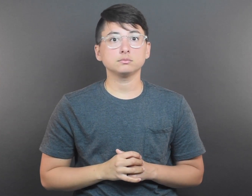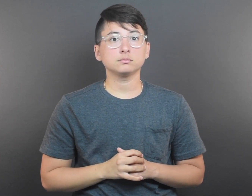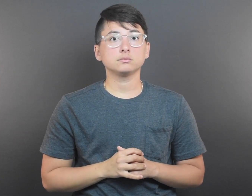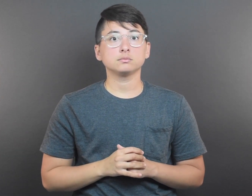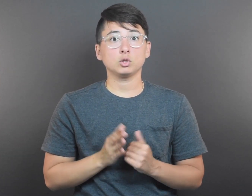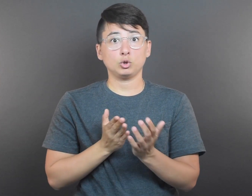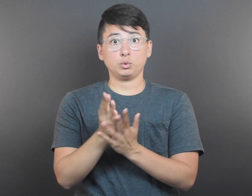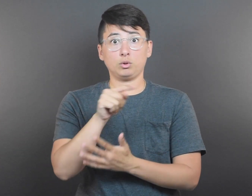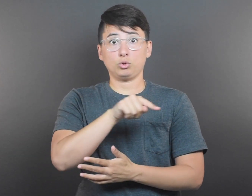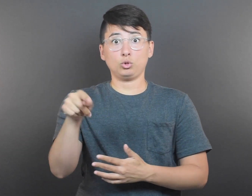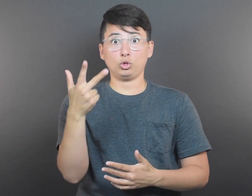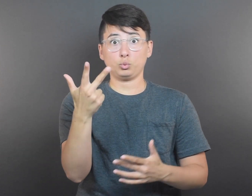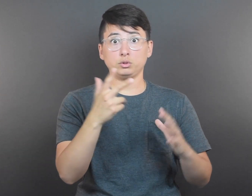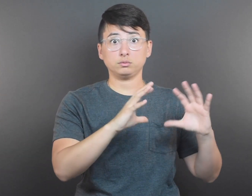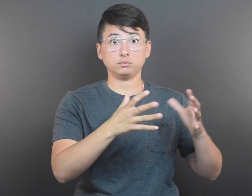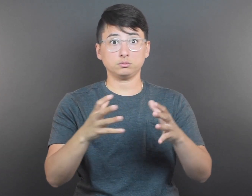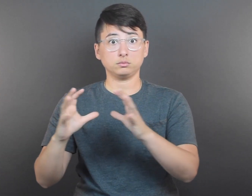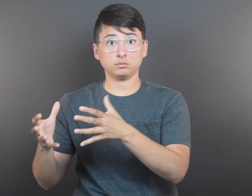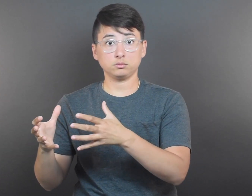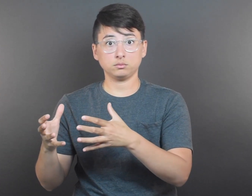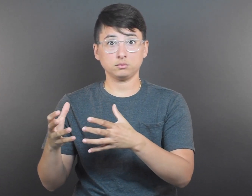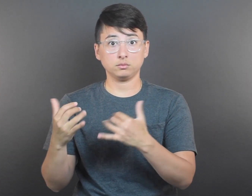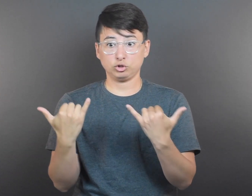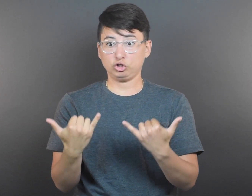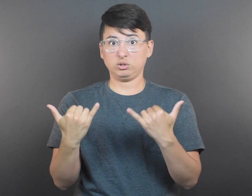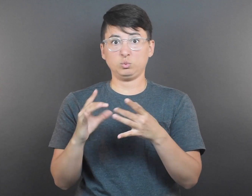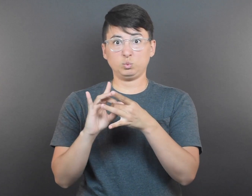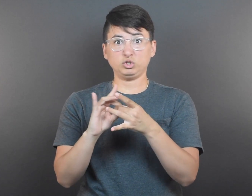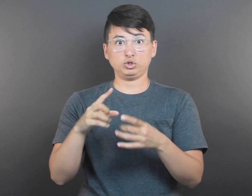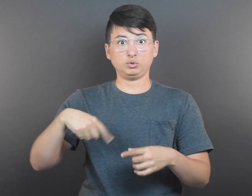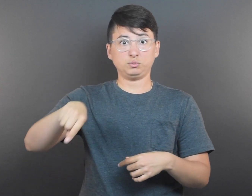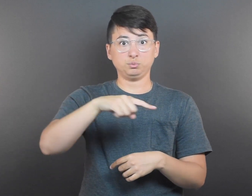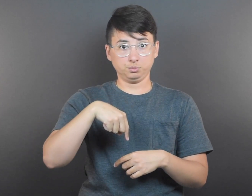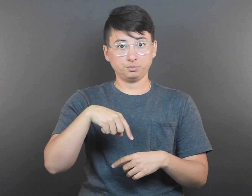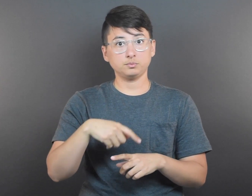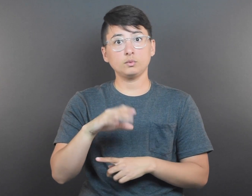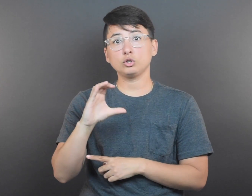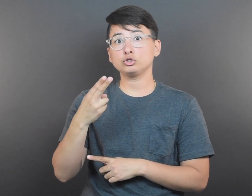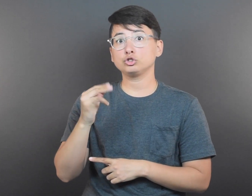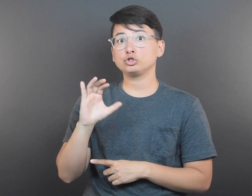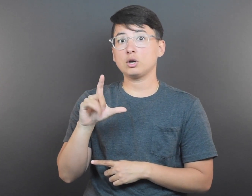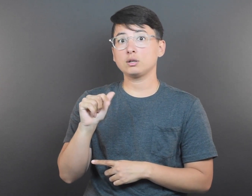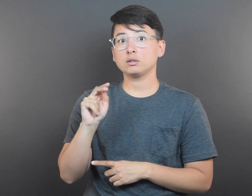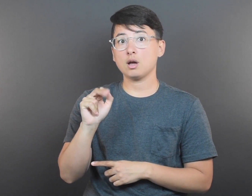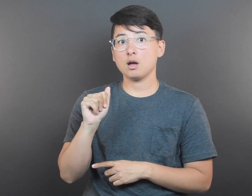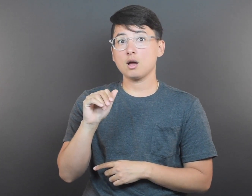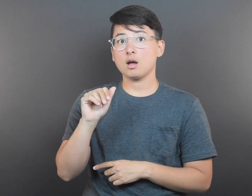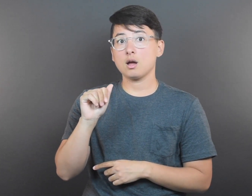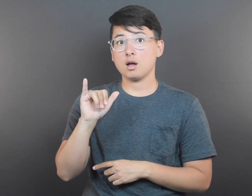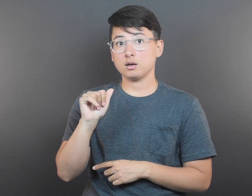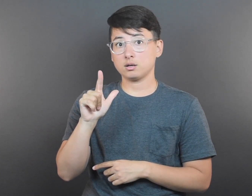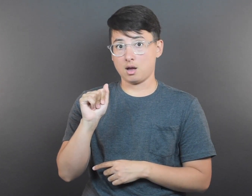Through these existing relationships, Chiclana-Ayala and Frumholtz were connected to Convivencia